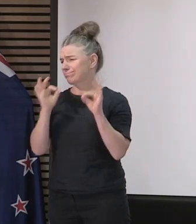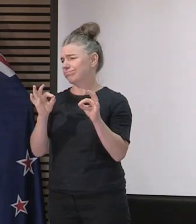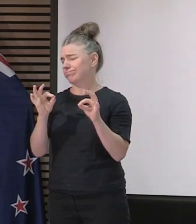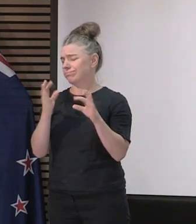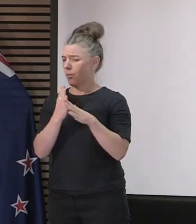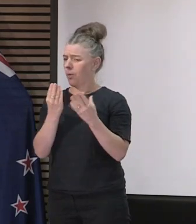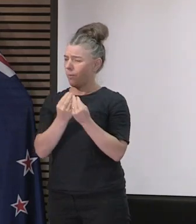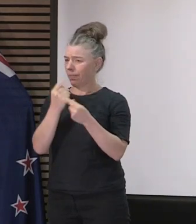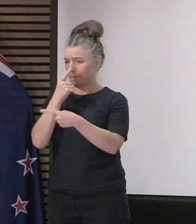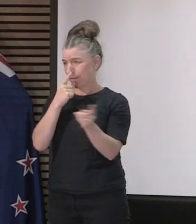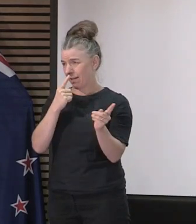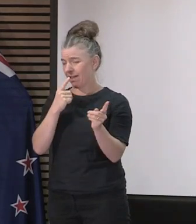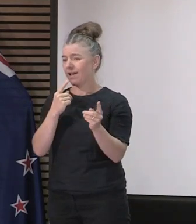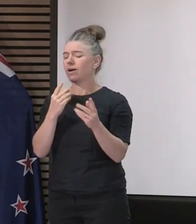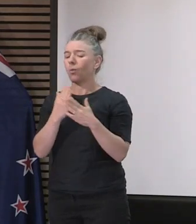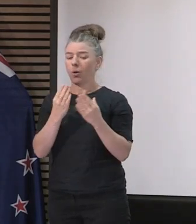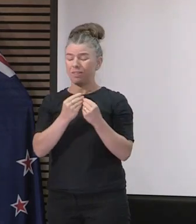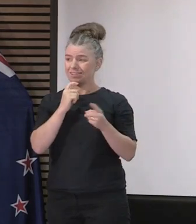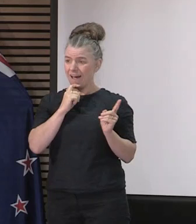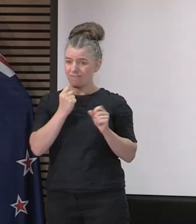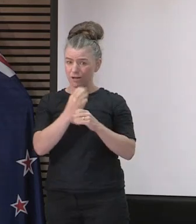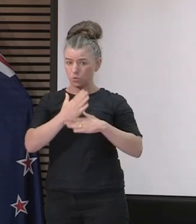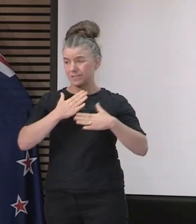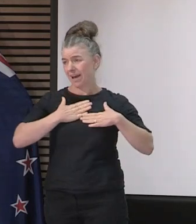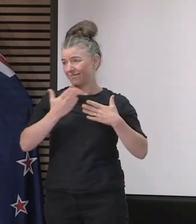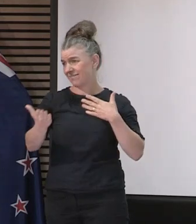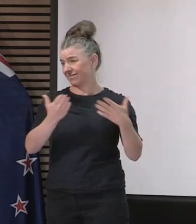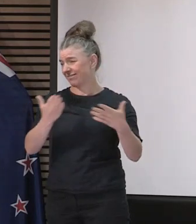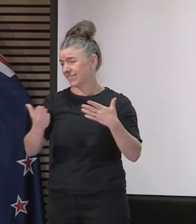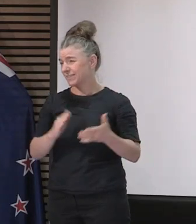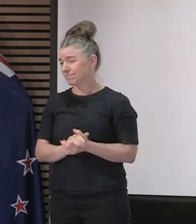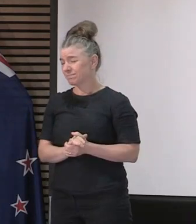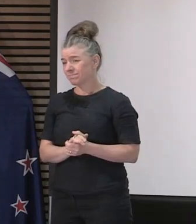their rely on and put a lot of stock on getting the best